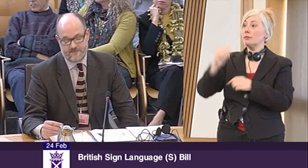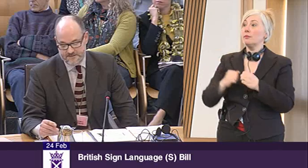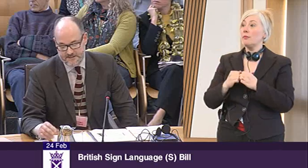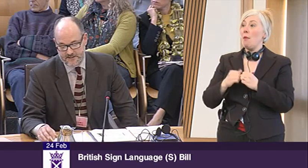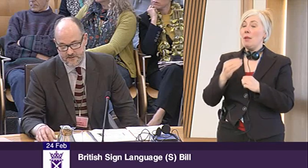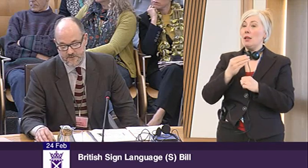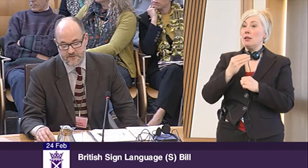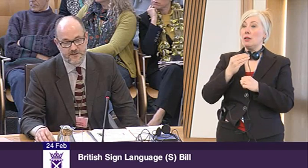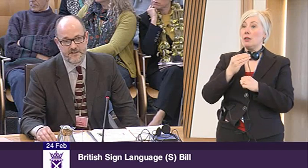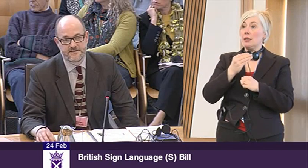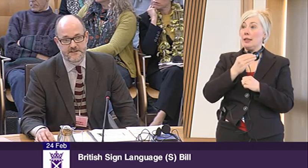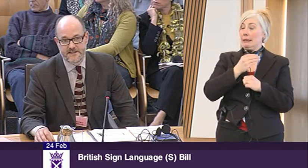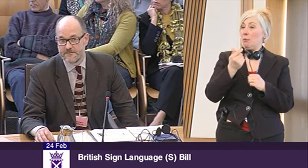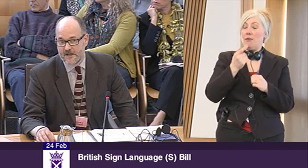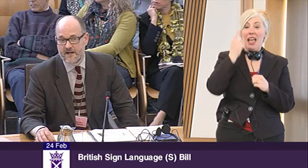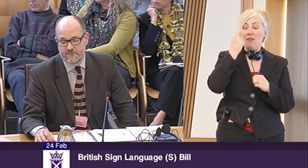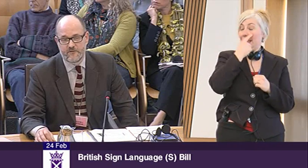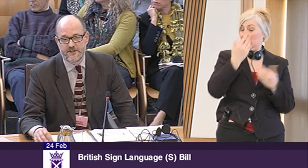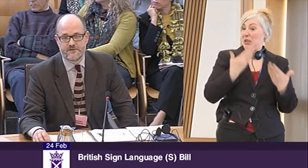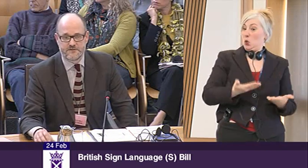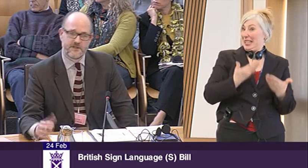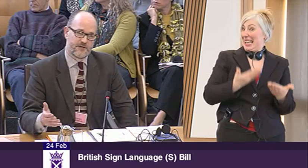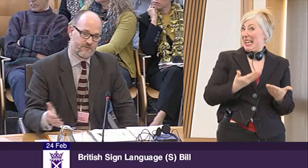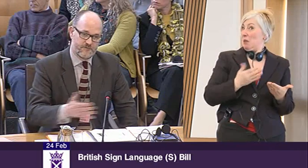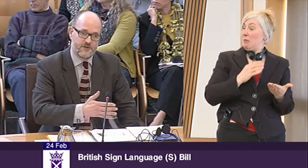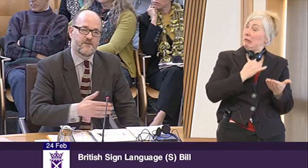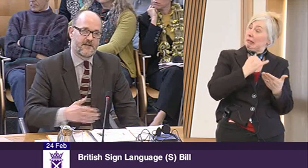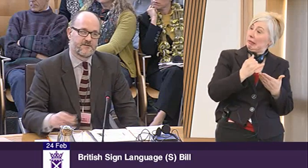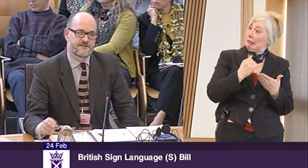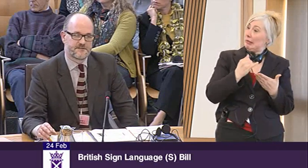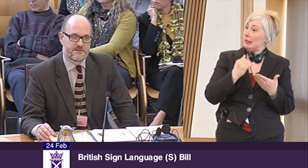the evidence that we have heard today. I invite committee members to review the evidence that